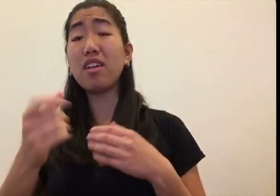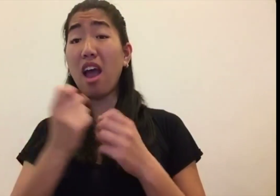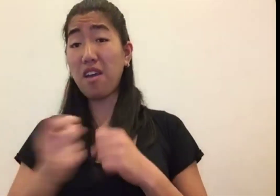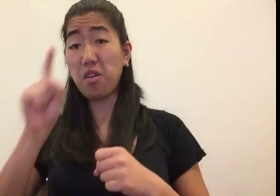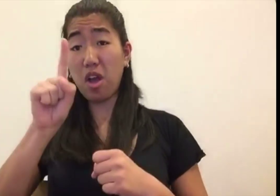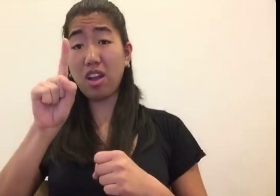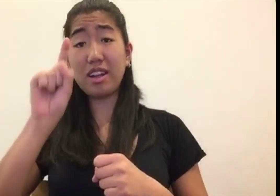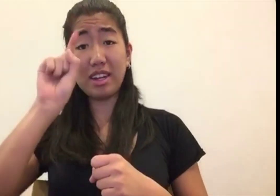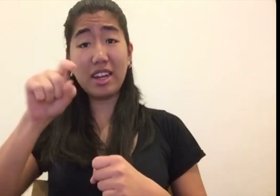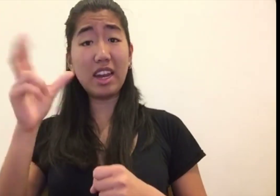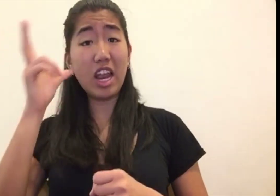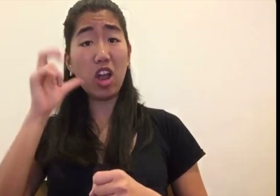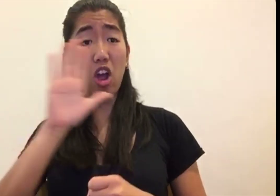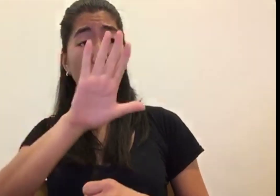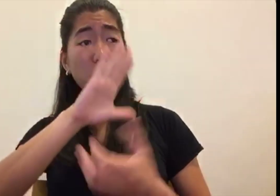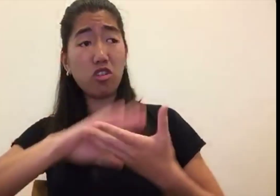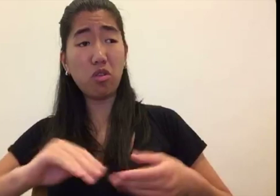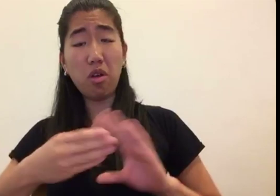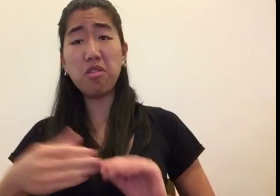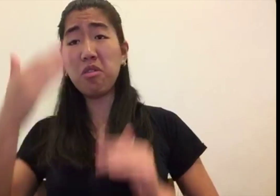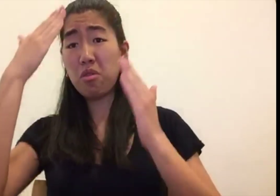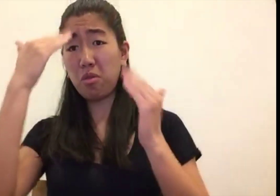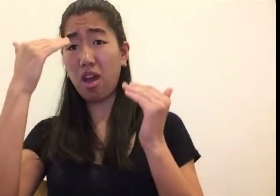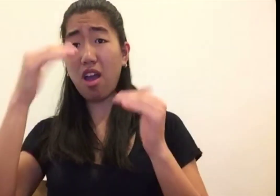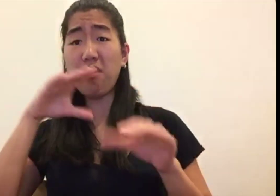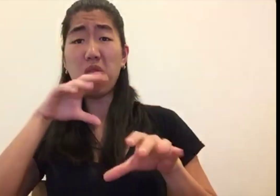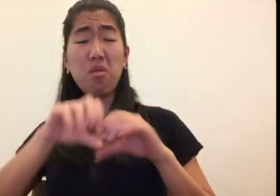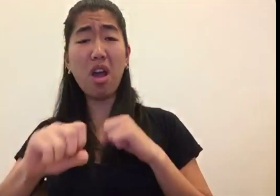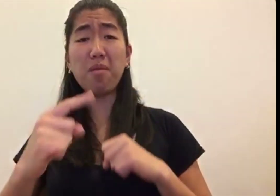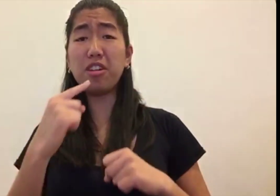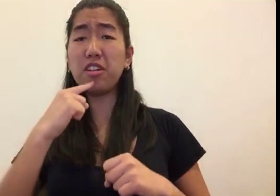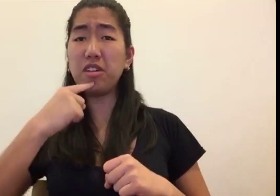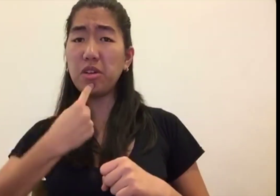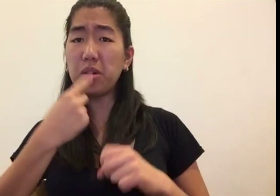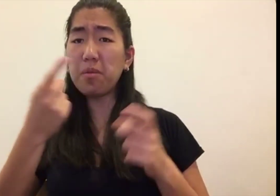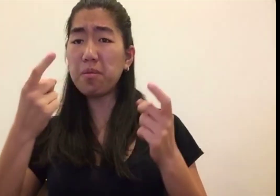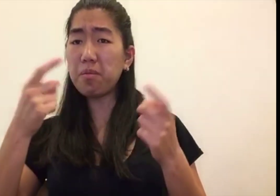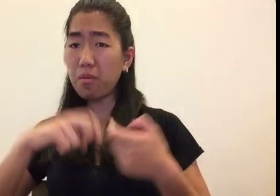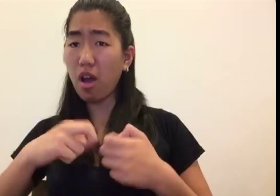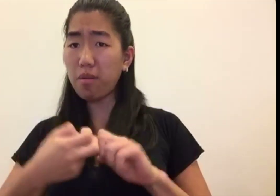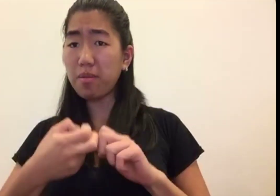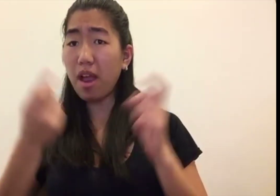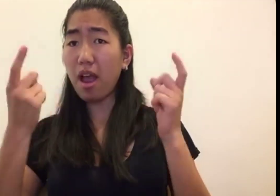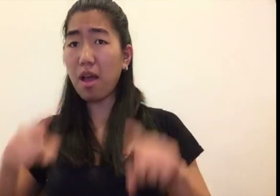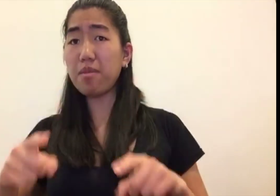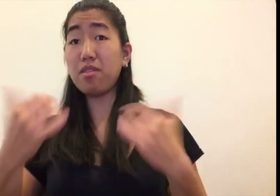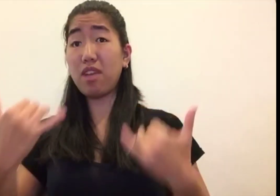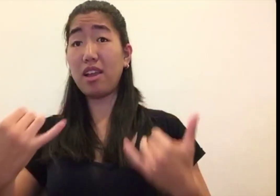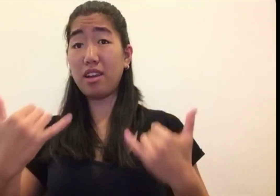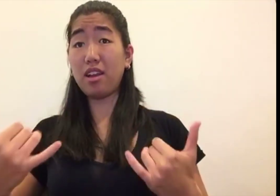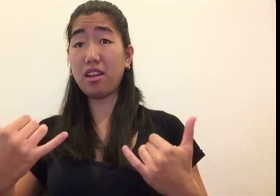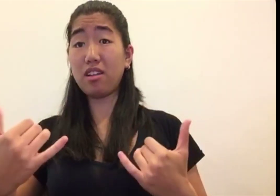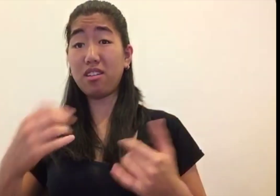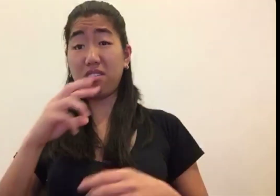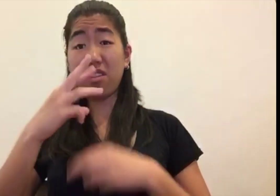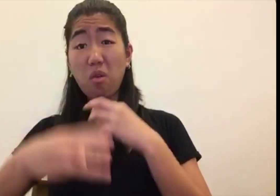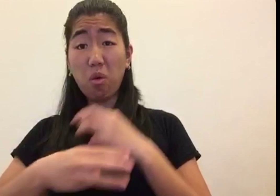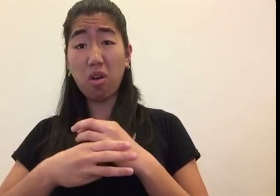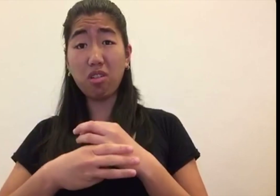Everyone needs to hear her story because rape is a serious problem in our world.